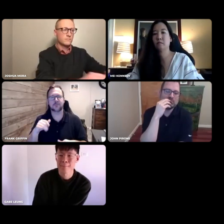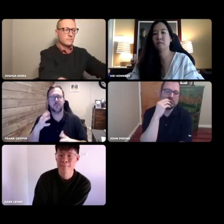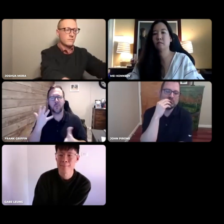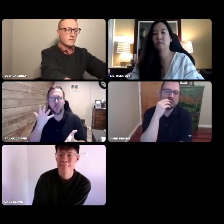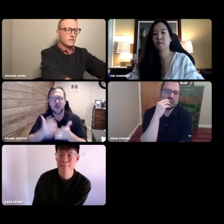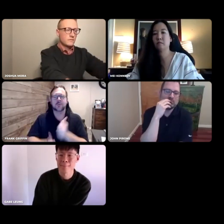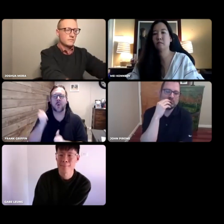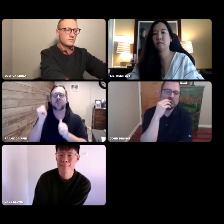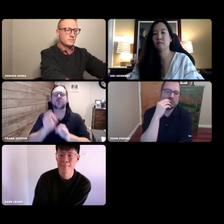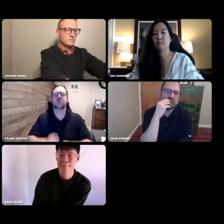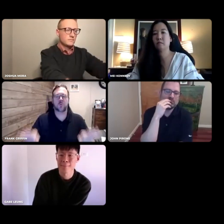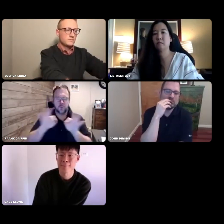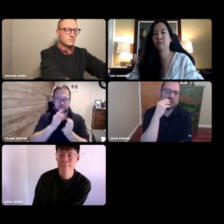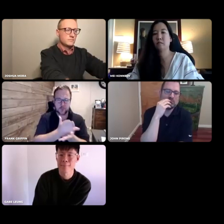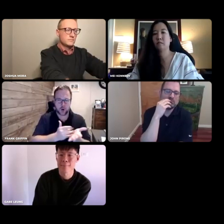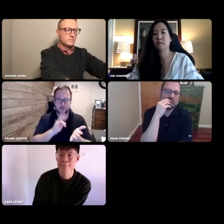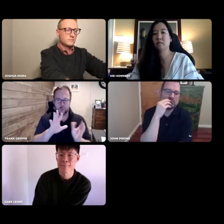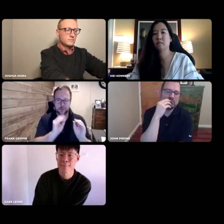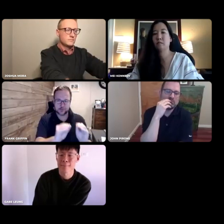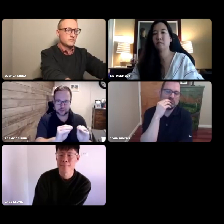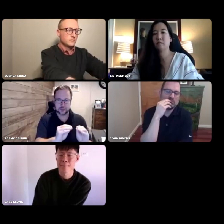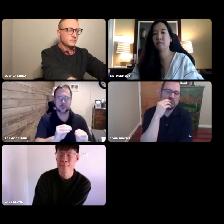We have to roll up our sleeves.